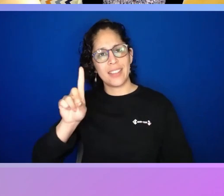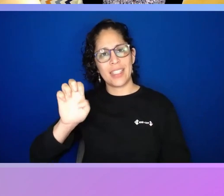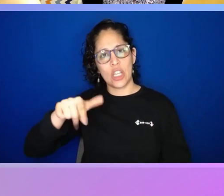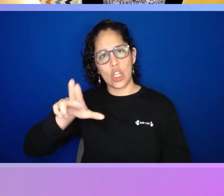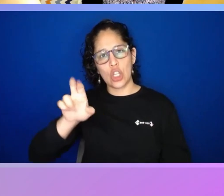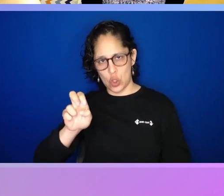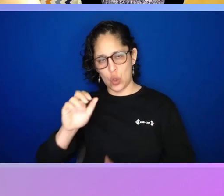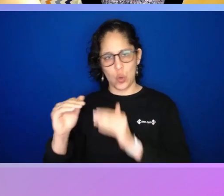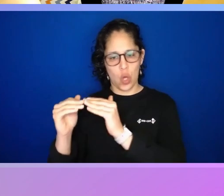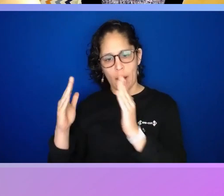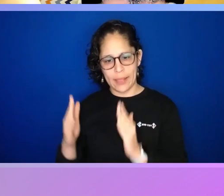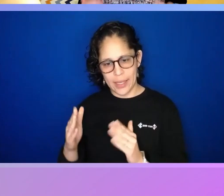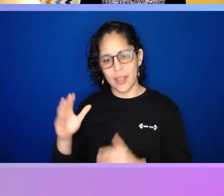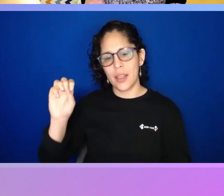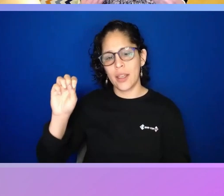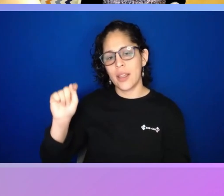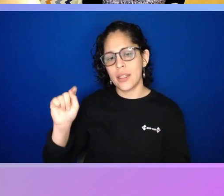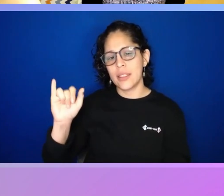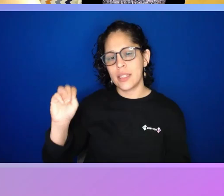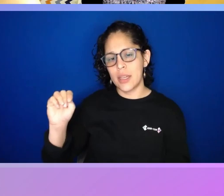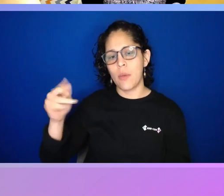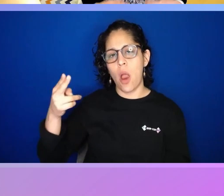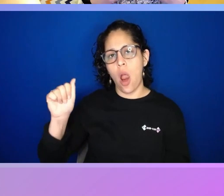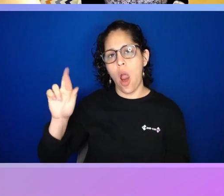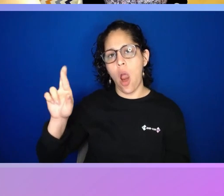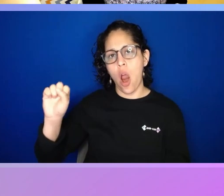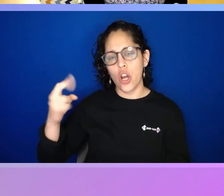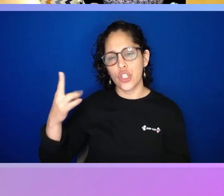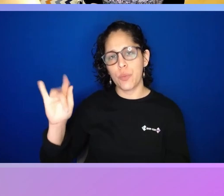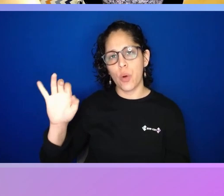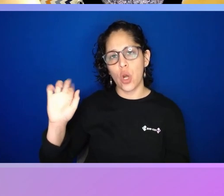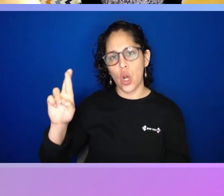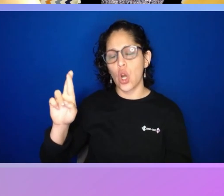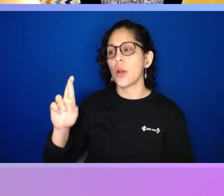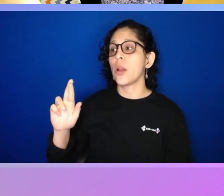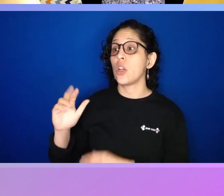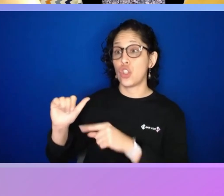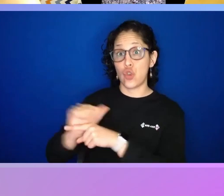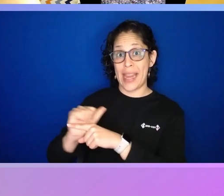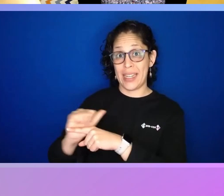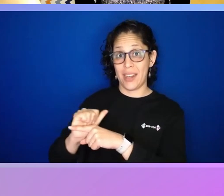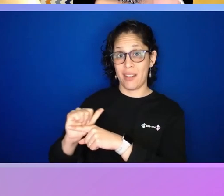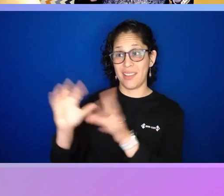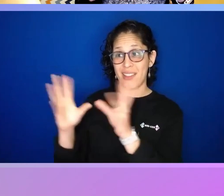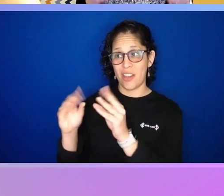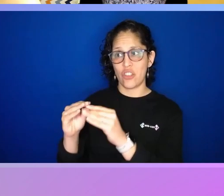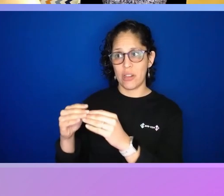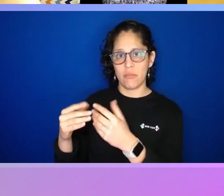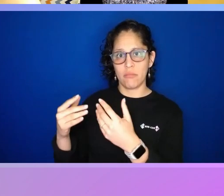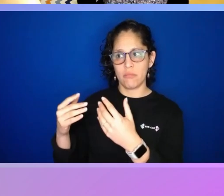to be meaningful. My example here if your image is about a pug wearing a yoda costume and your alternative text reads